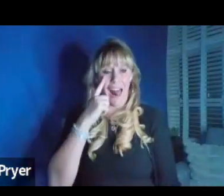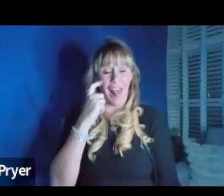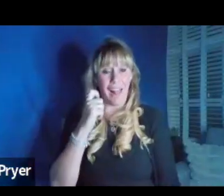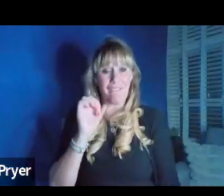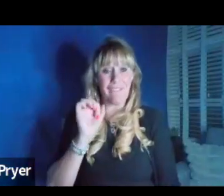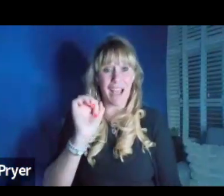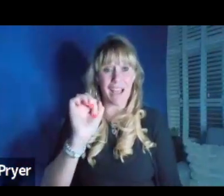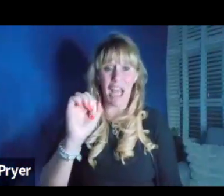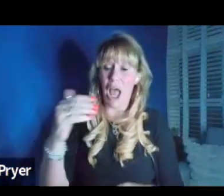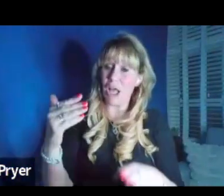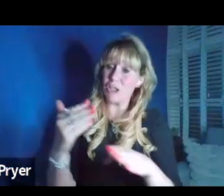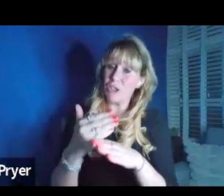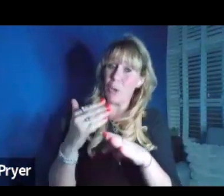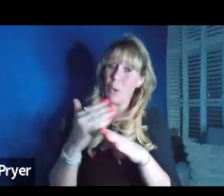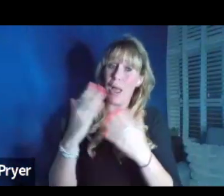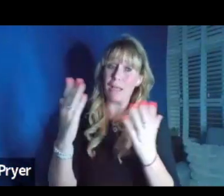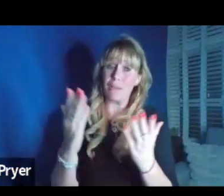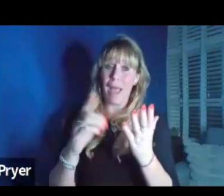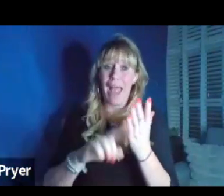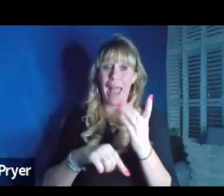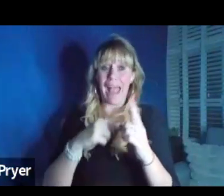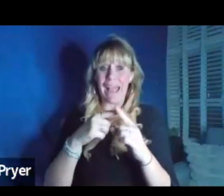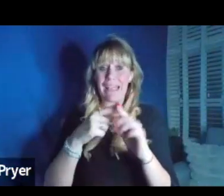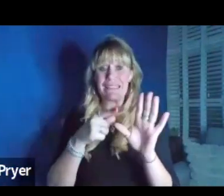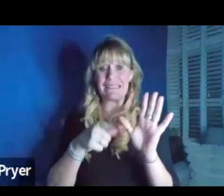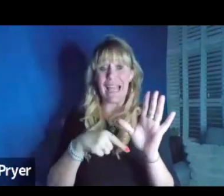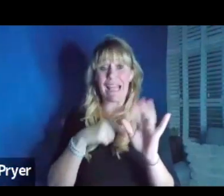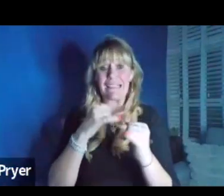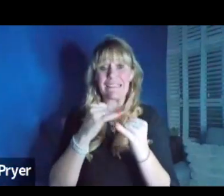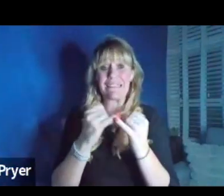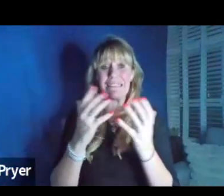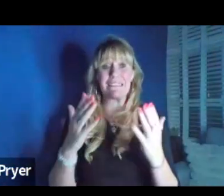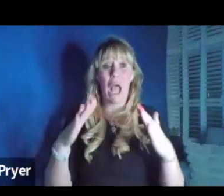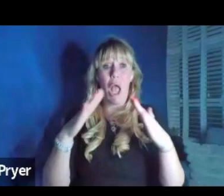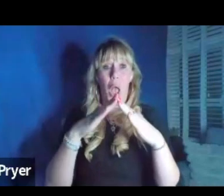She works down in Texas... homecare